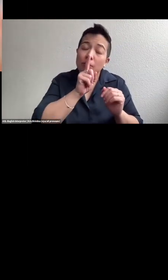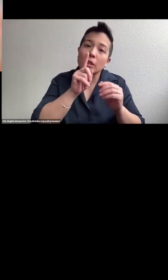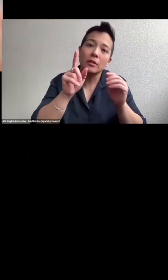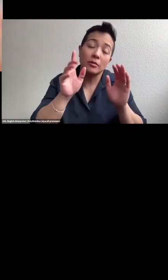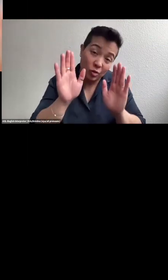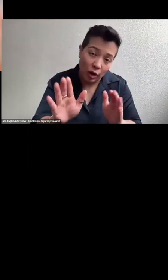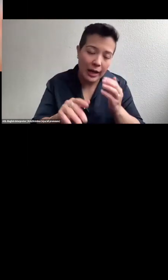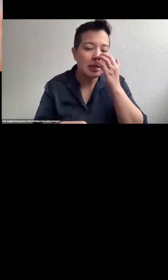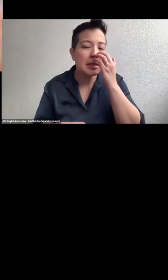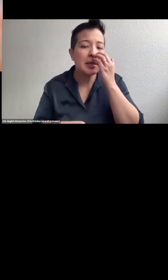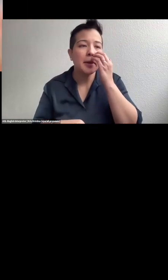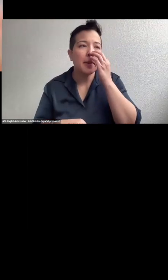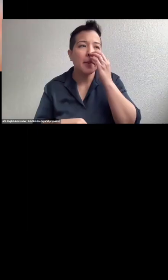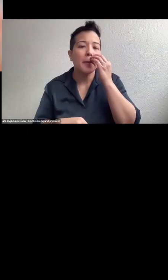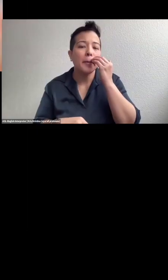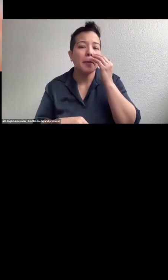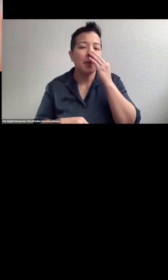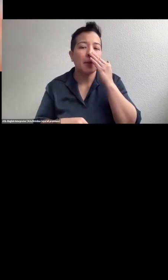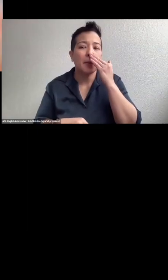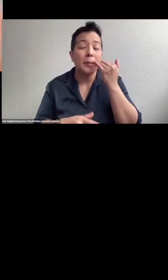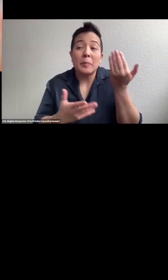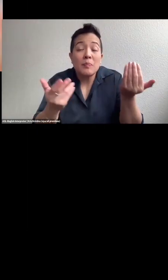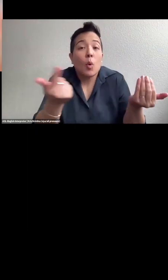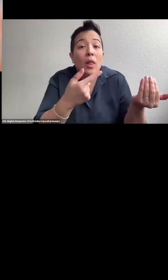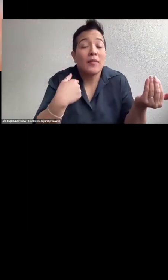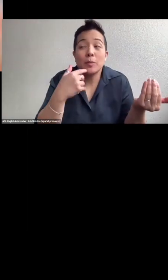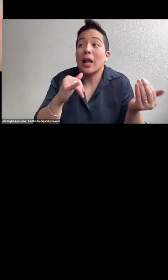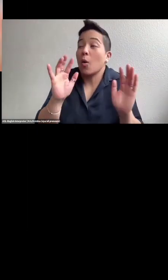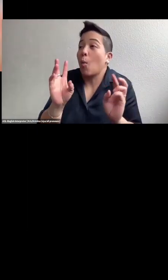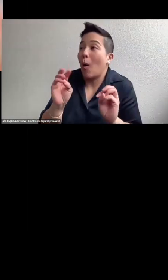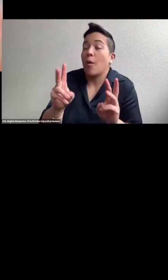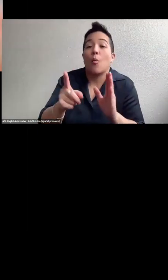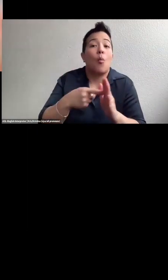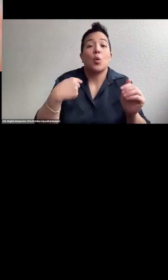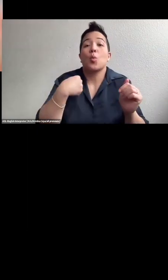all of us were like, wow, once the